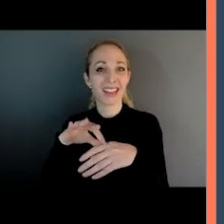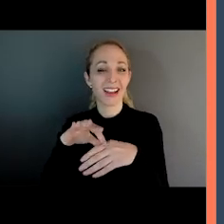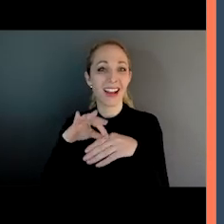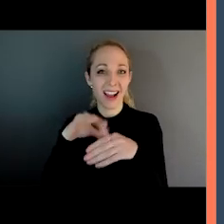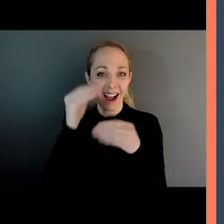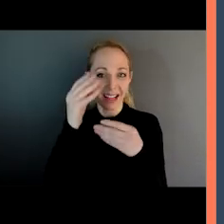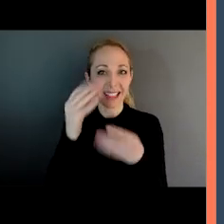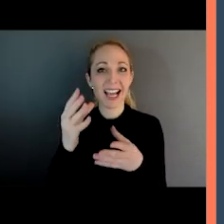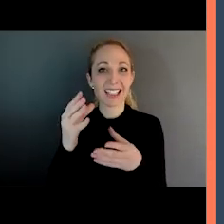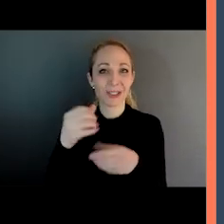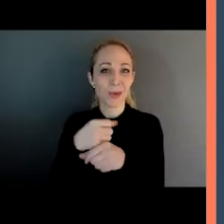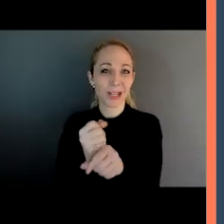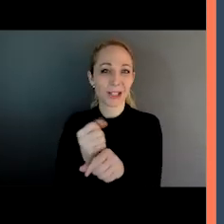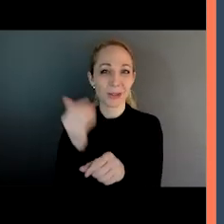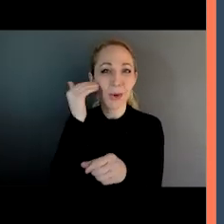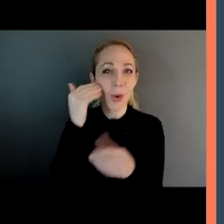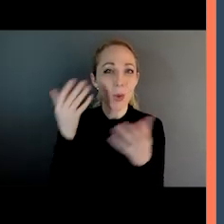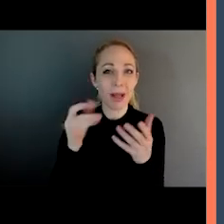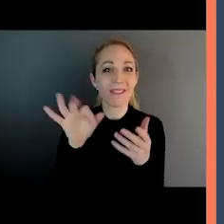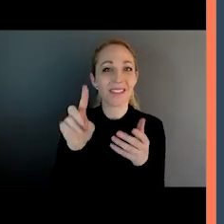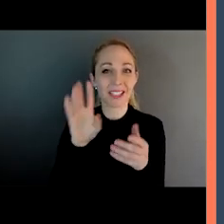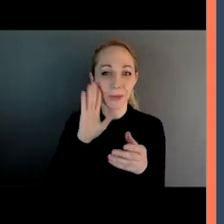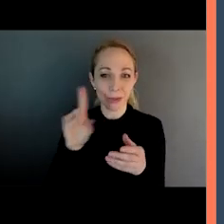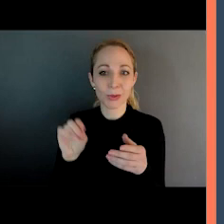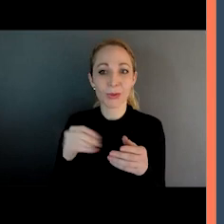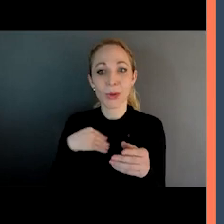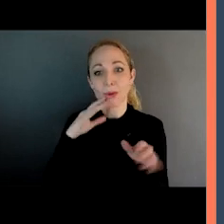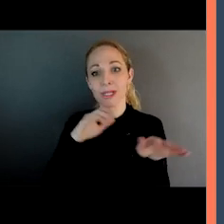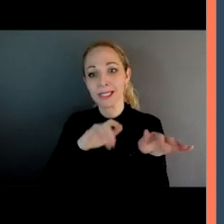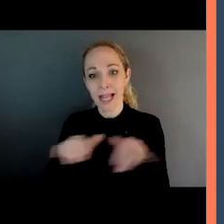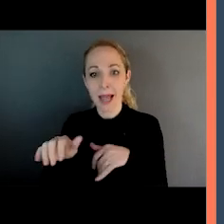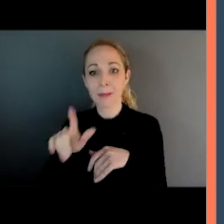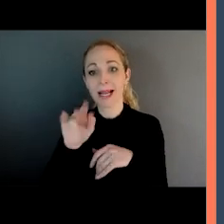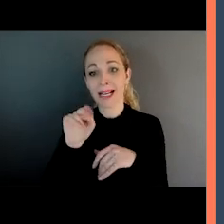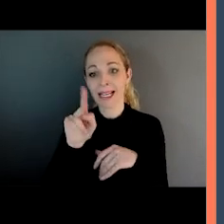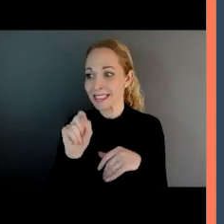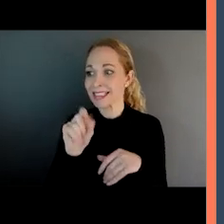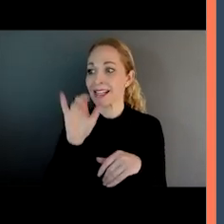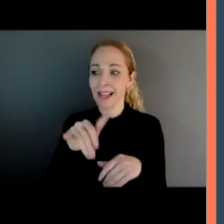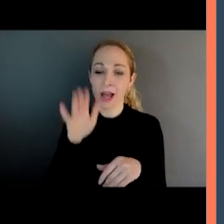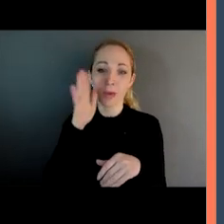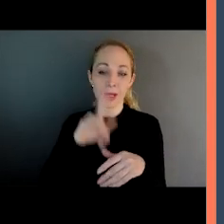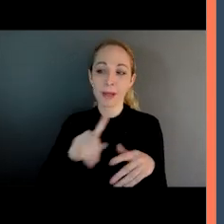WE WILL JUST SAY LINKS THAT WILL APPEAR IN THE MAIN